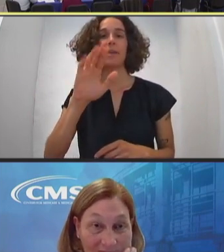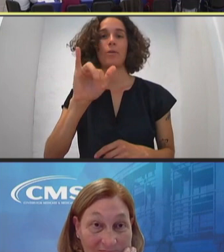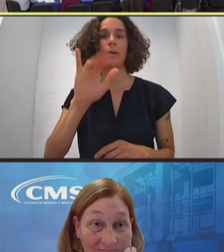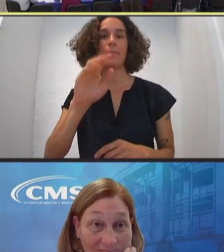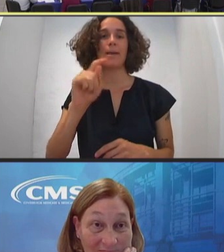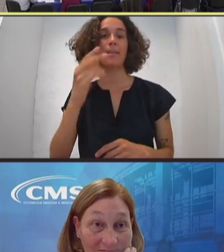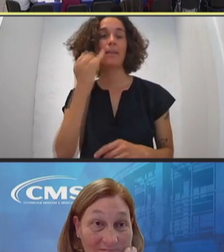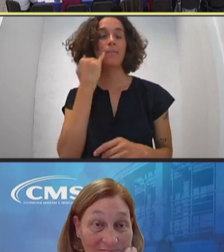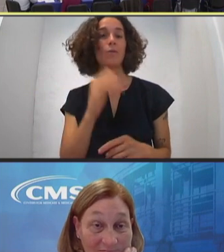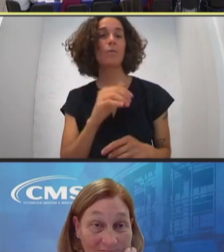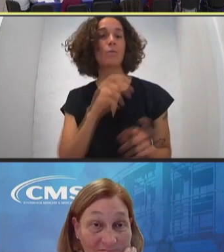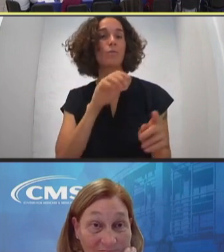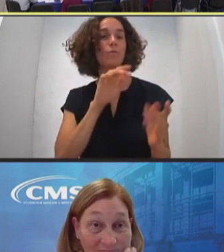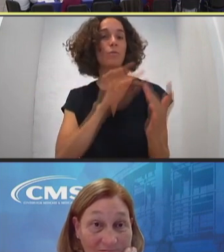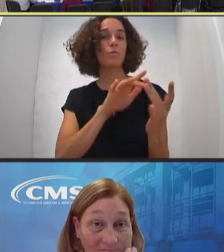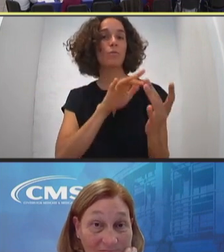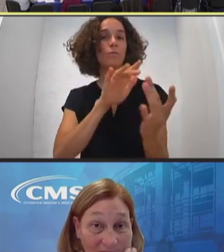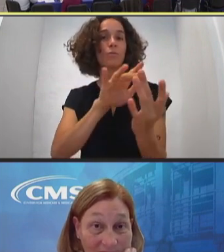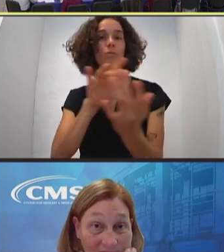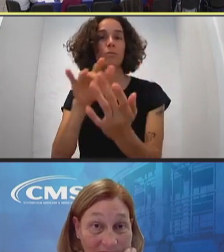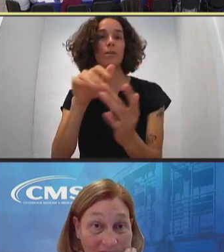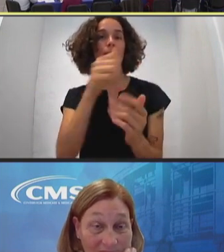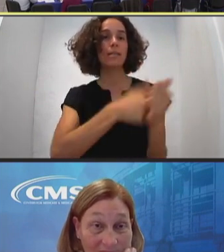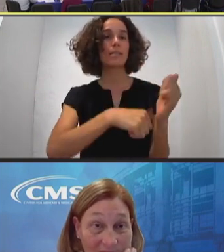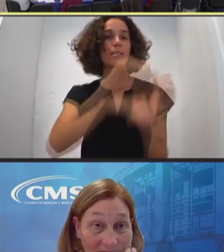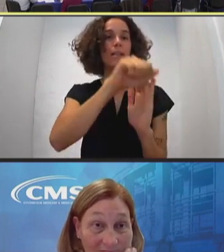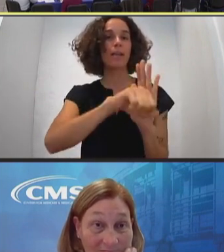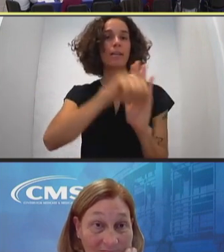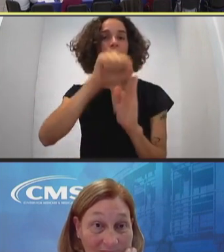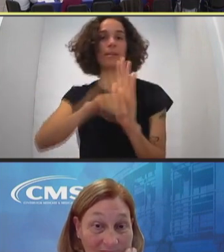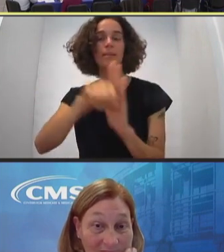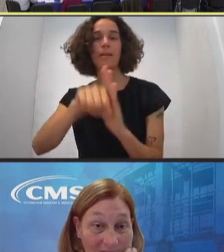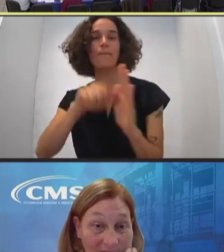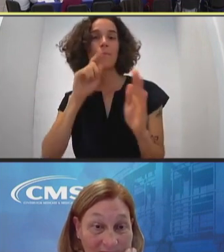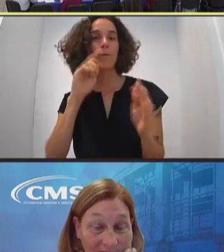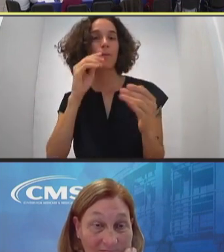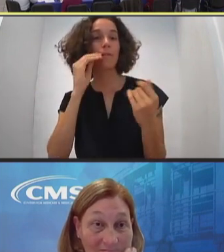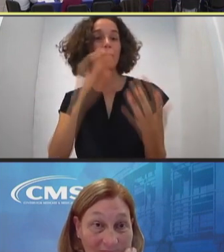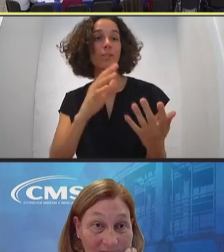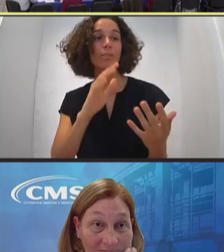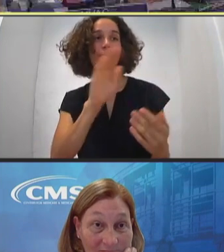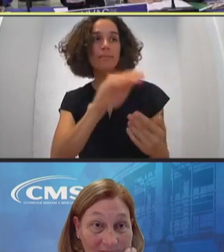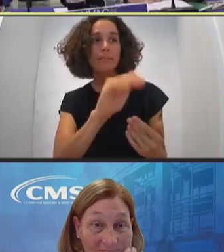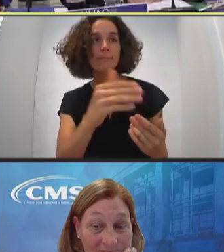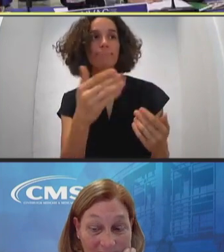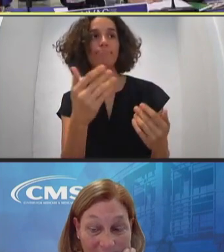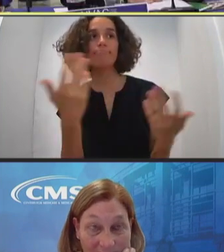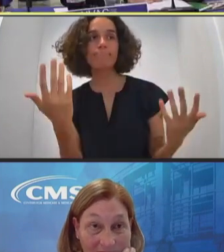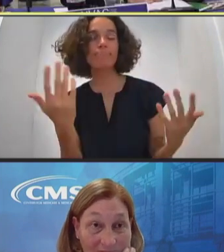it's a big chore for anybody who's looking at it. So, we have that available from CMS for